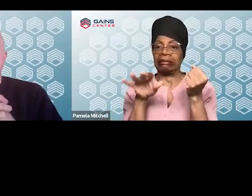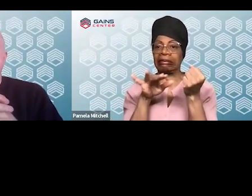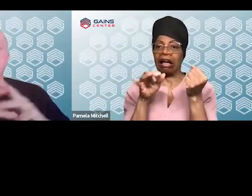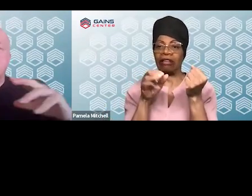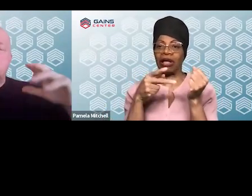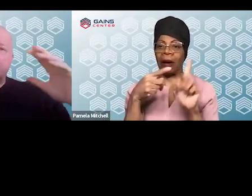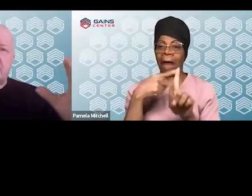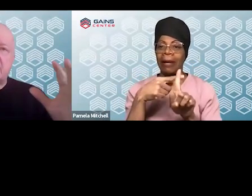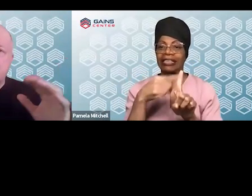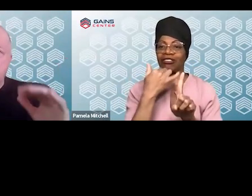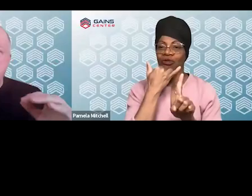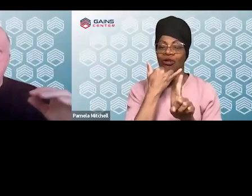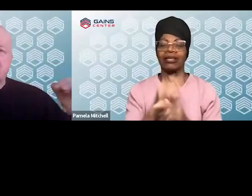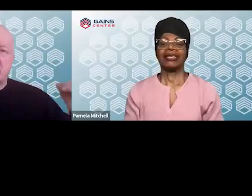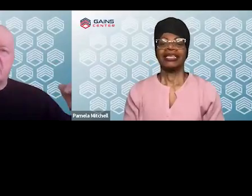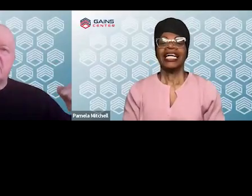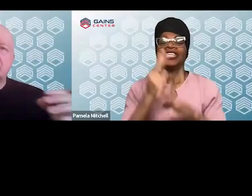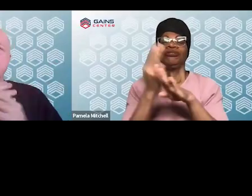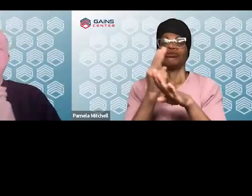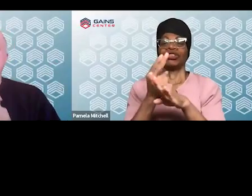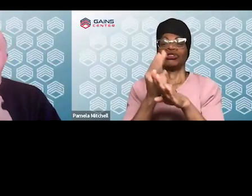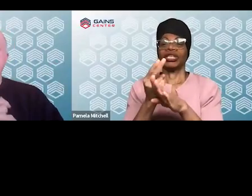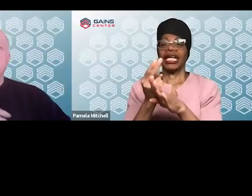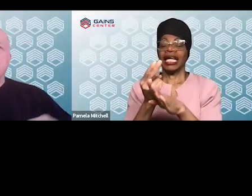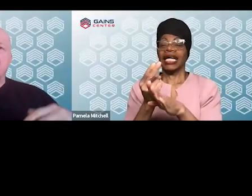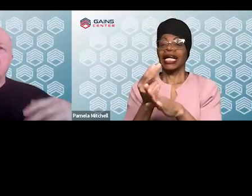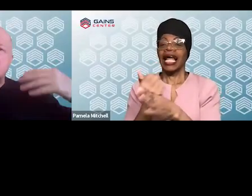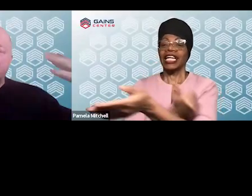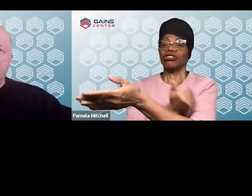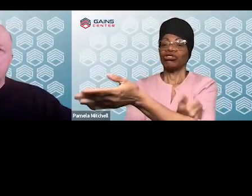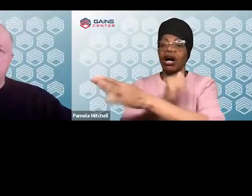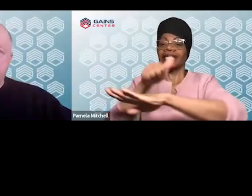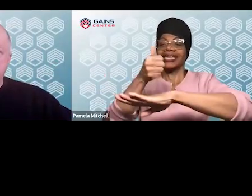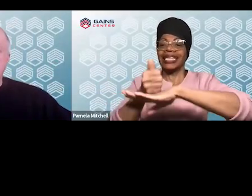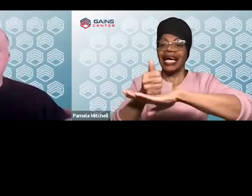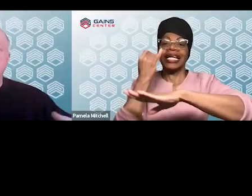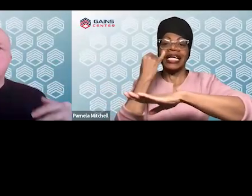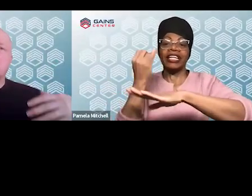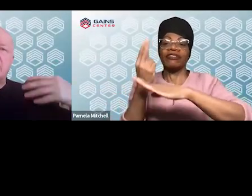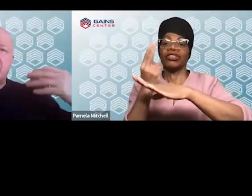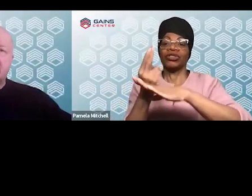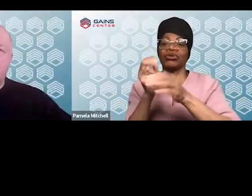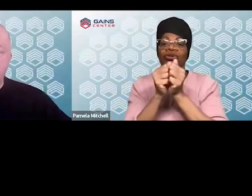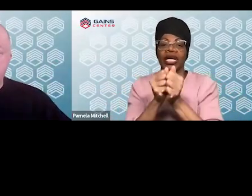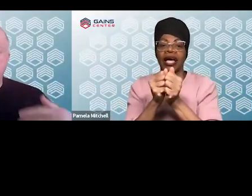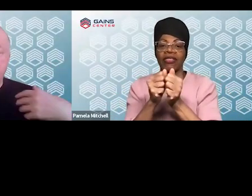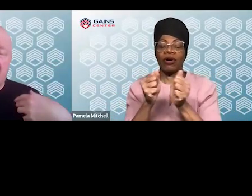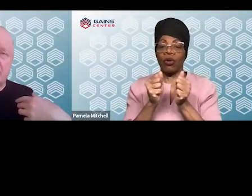and using it in a drug court setting, if it's used together with drug court... And we're doing that now in Burlington.